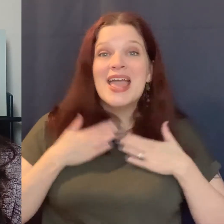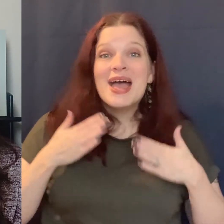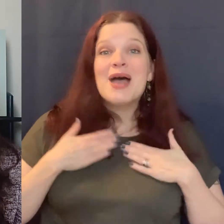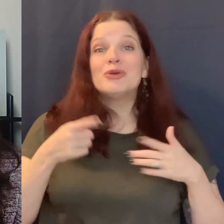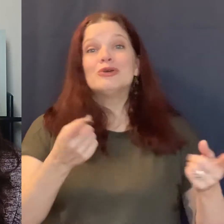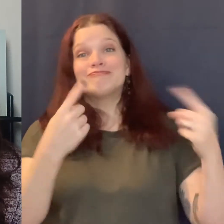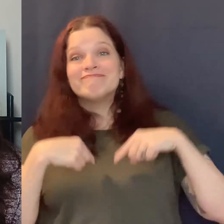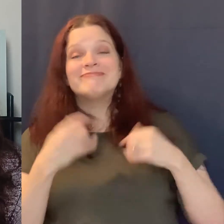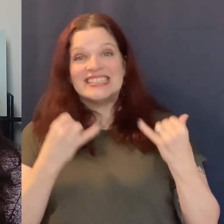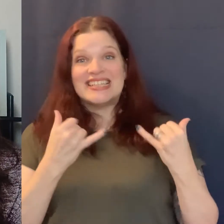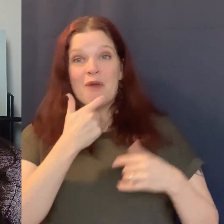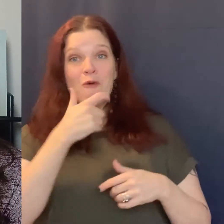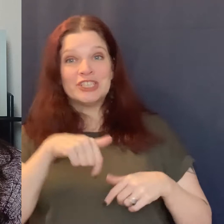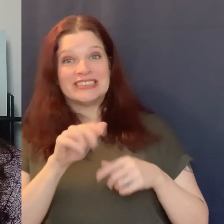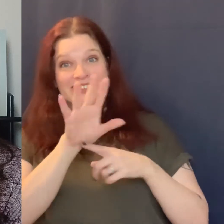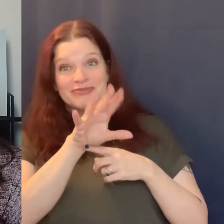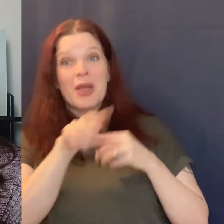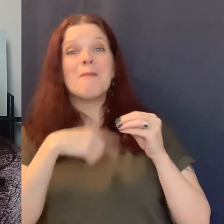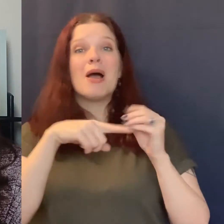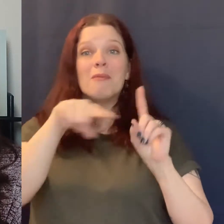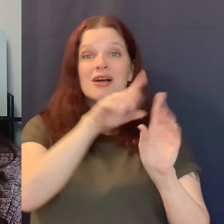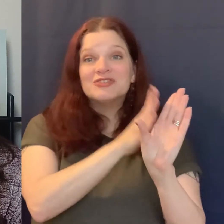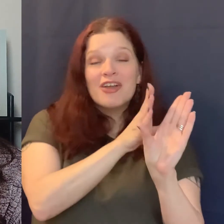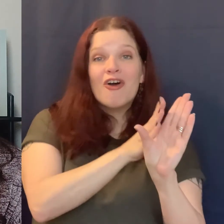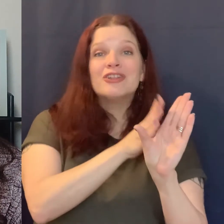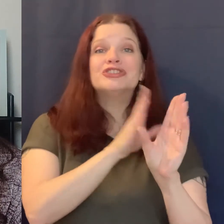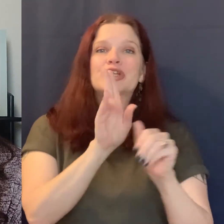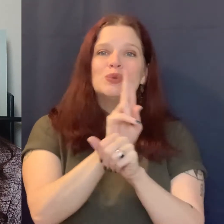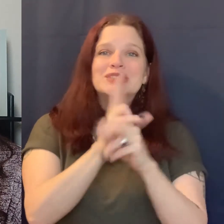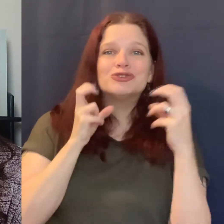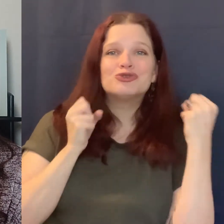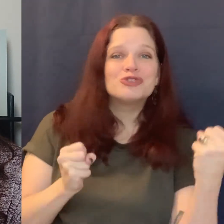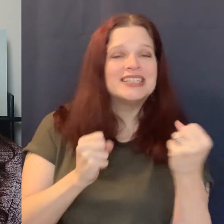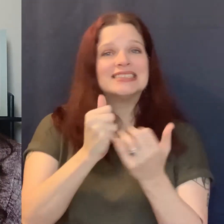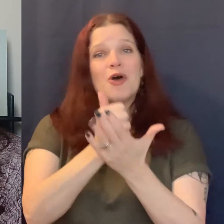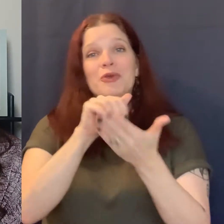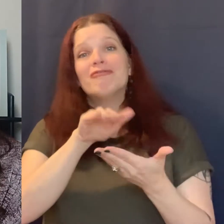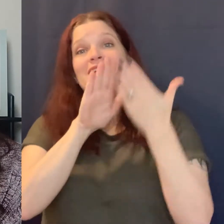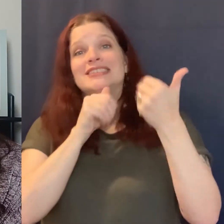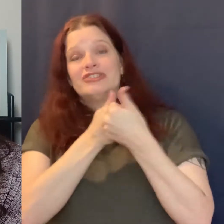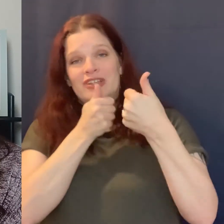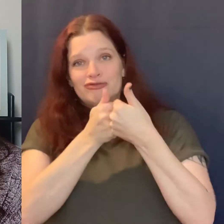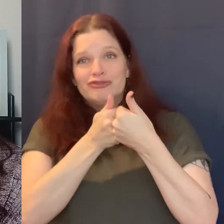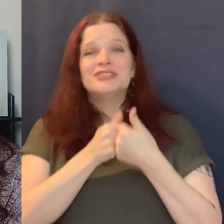Glad you can join us today for our Small Bites topic on positive psychology and using strengths to help you face adversities in life.